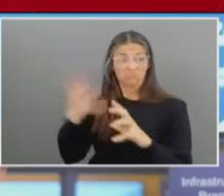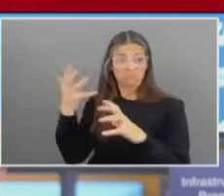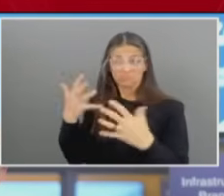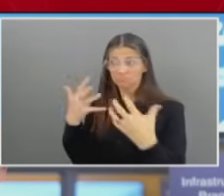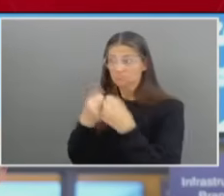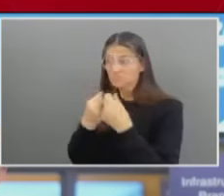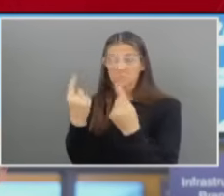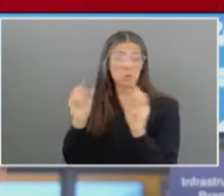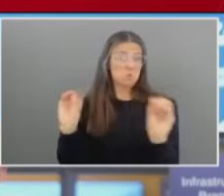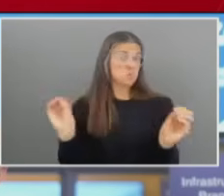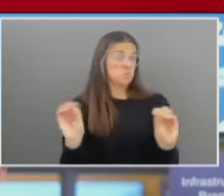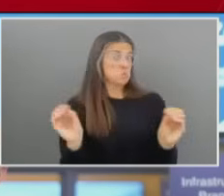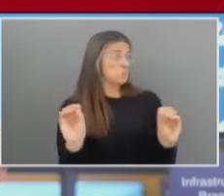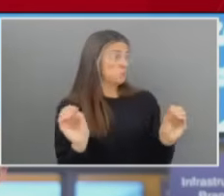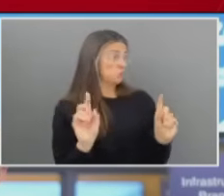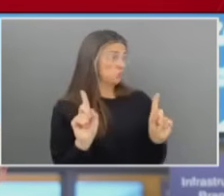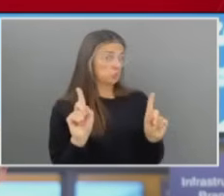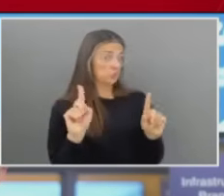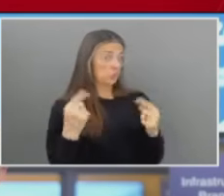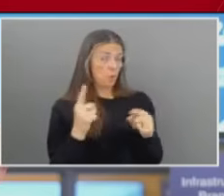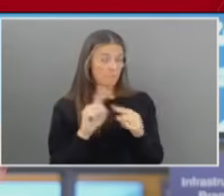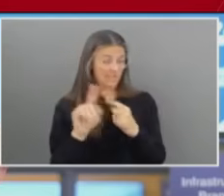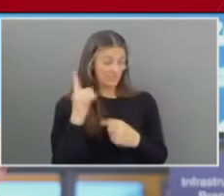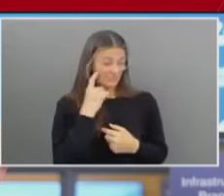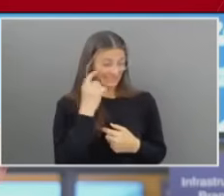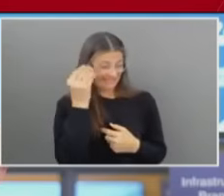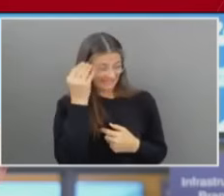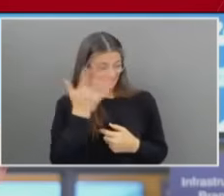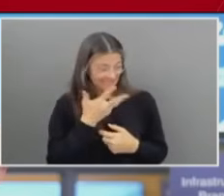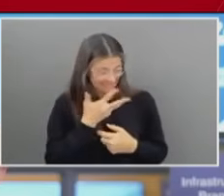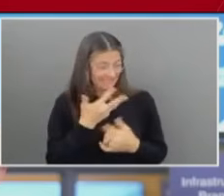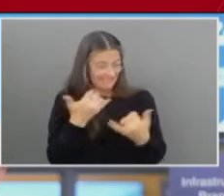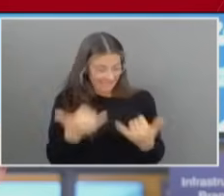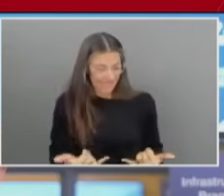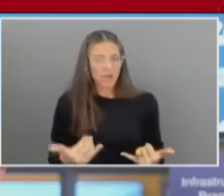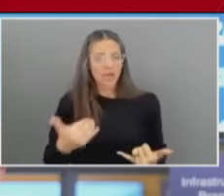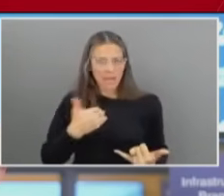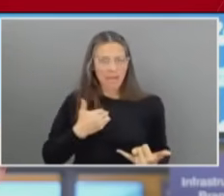THERE ARE NO REPORTED MAJOR ROADWAY IMPACTS AT THIS TIME.